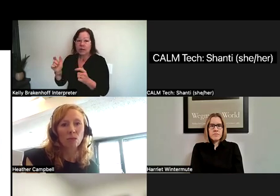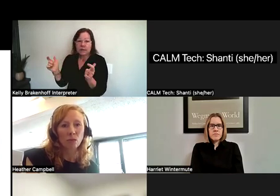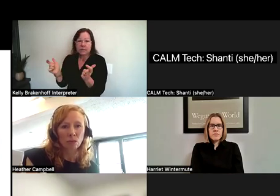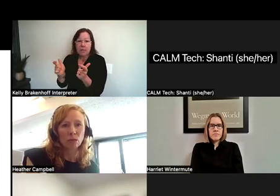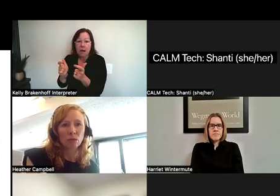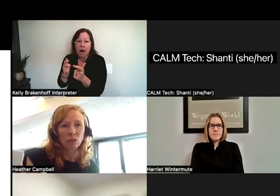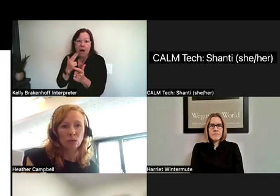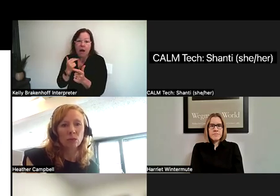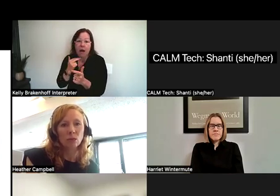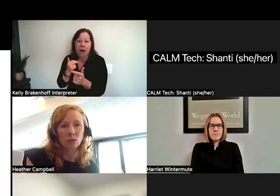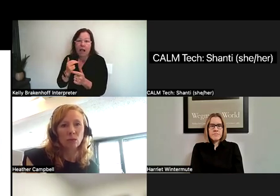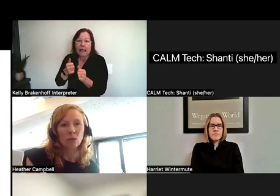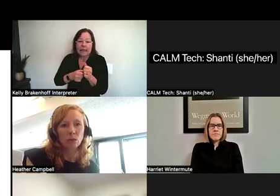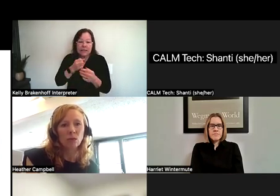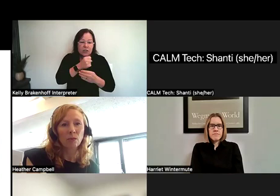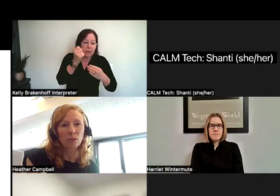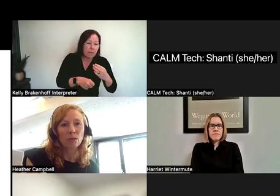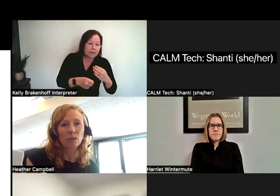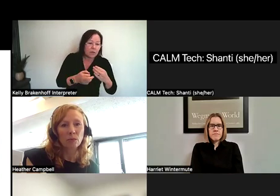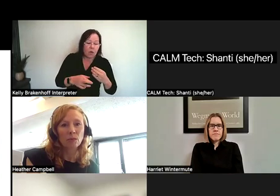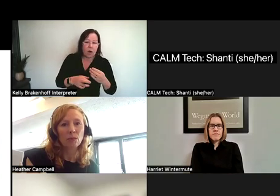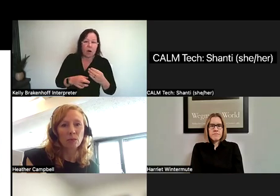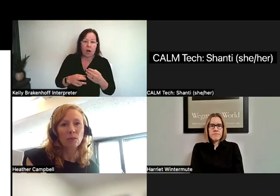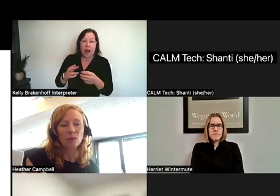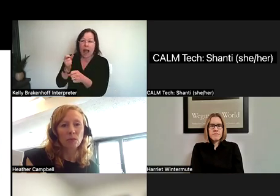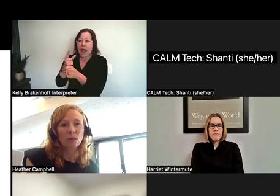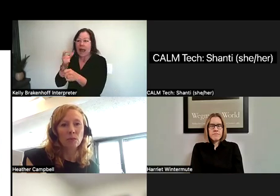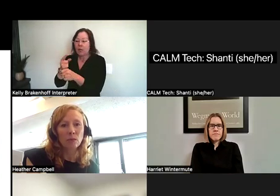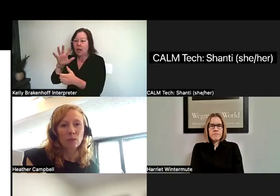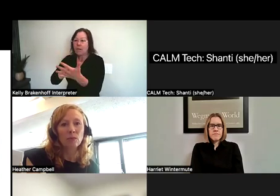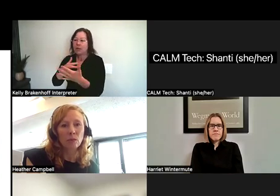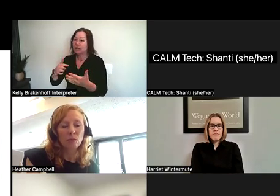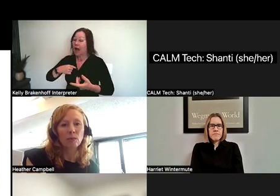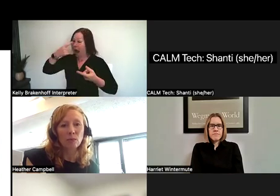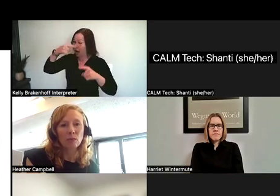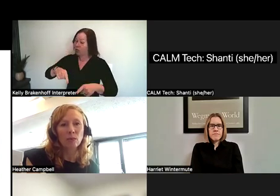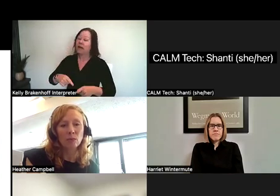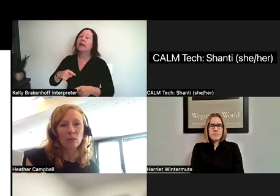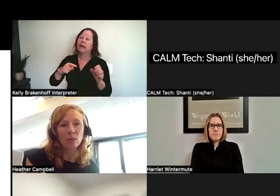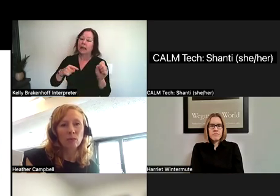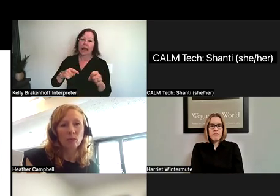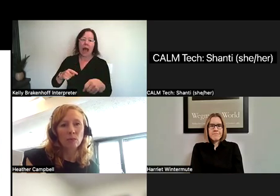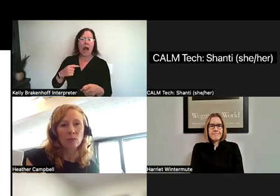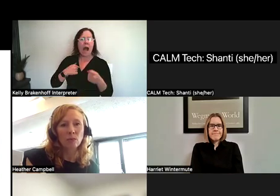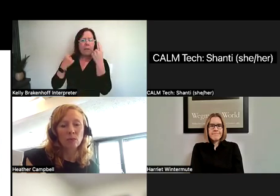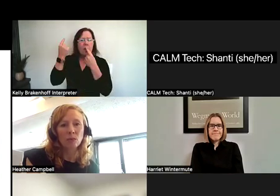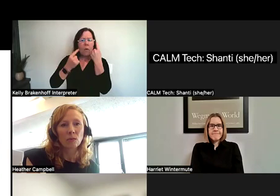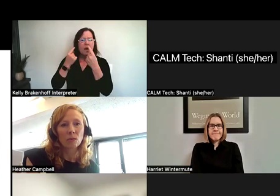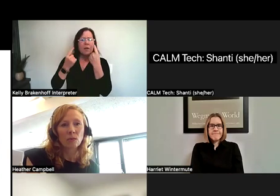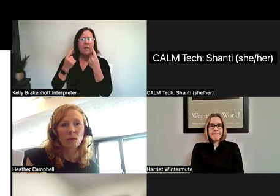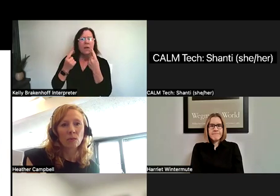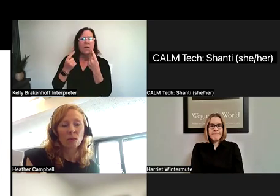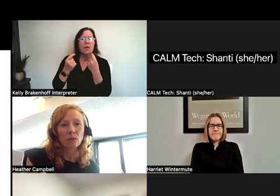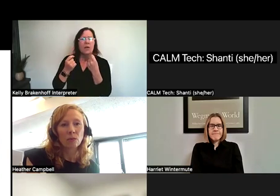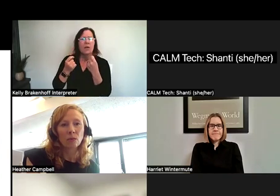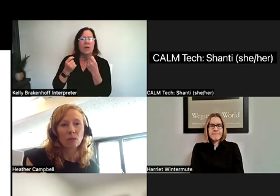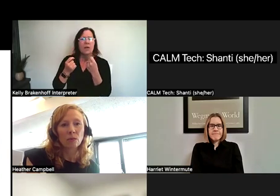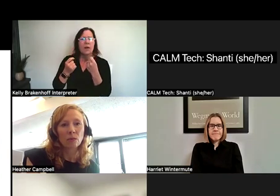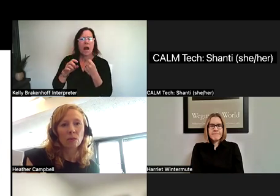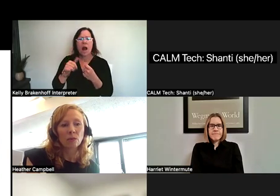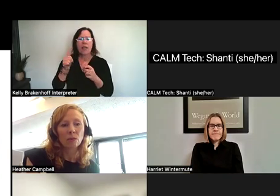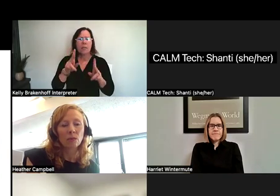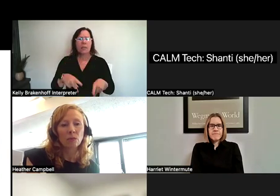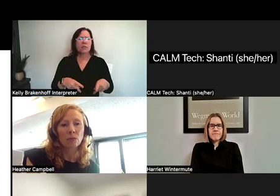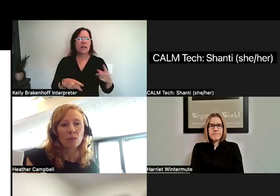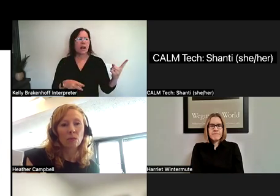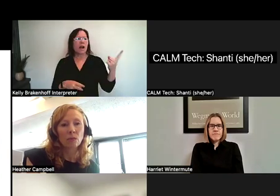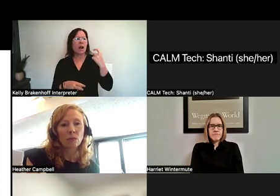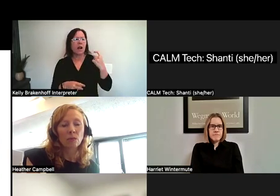Like a semester or align with annual matrix and I agree with that for sure. I wonder if having a